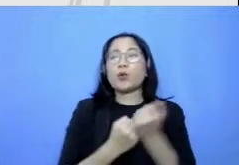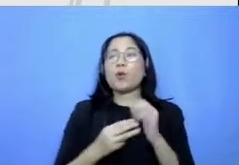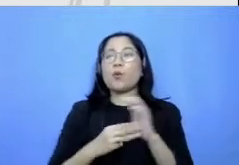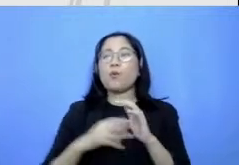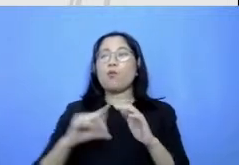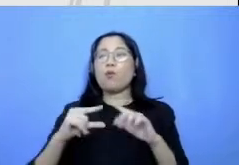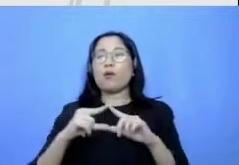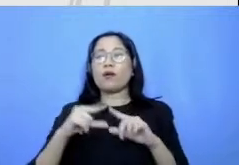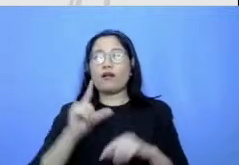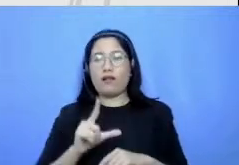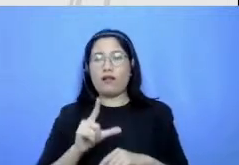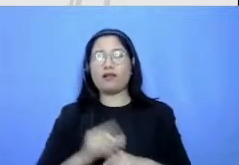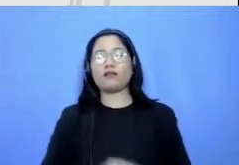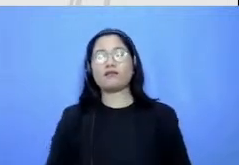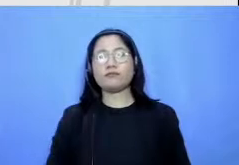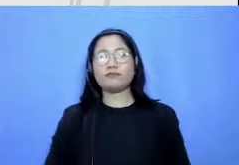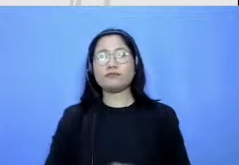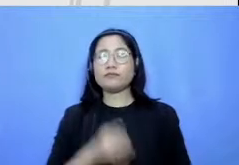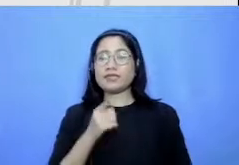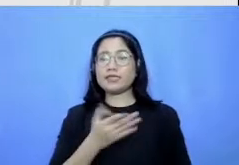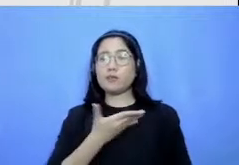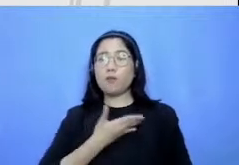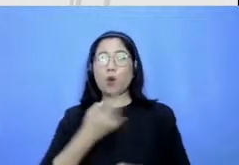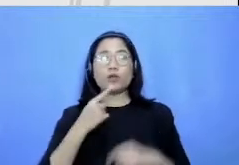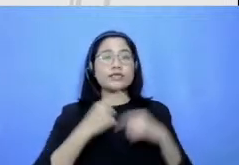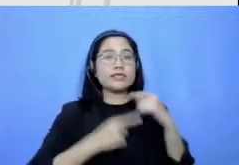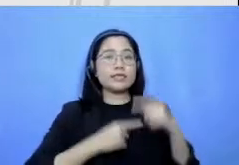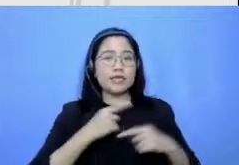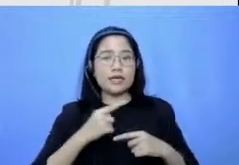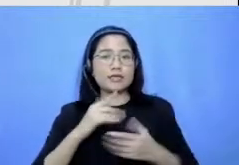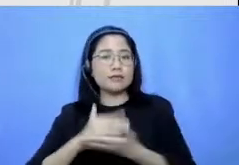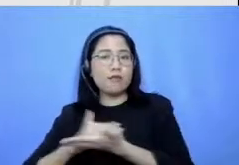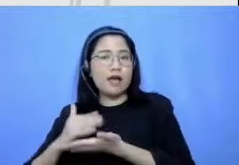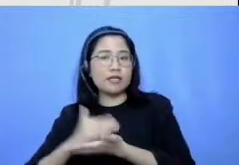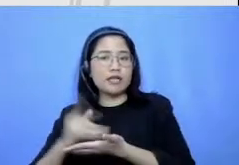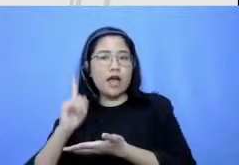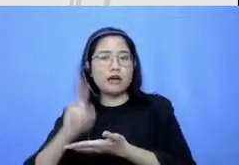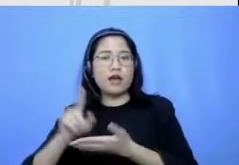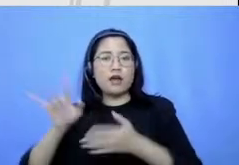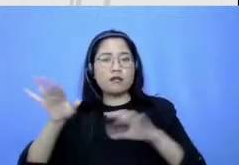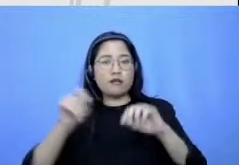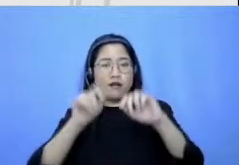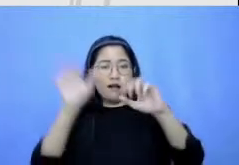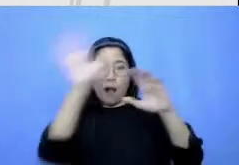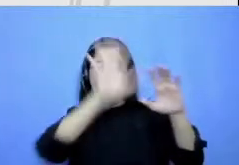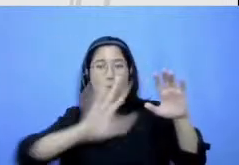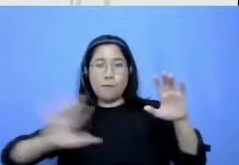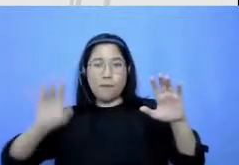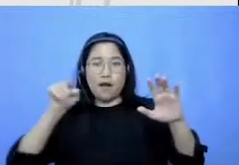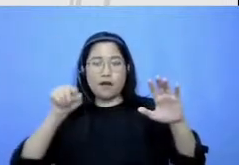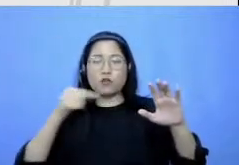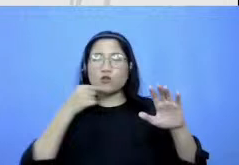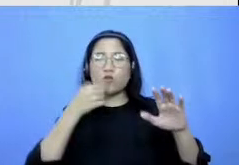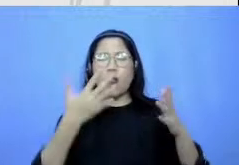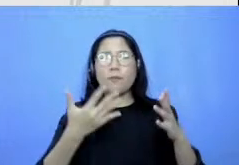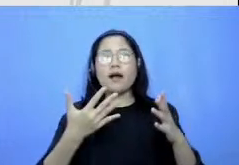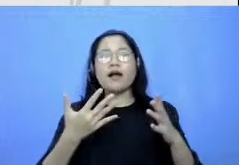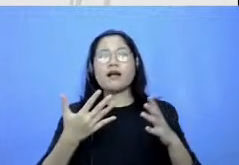this, later we will share a graphic that usually describes when someone